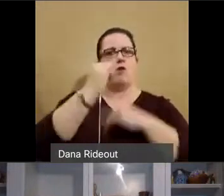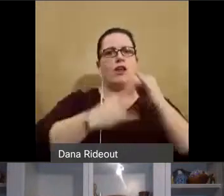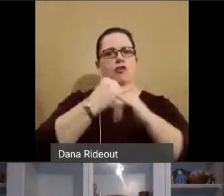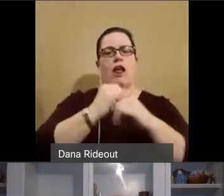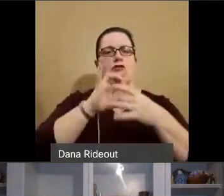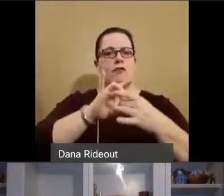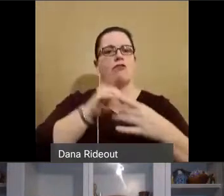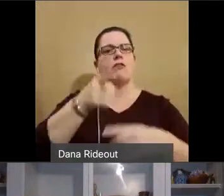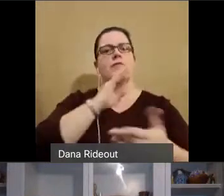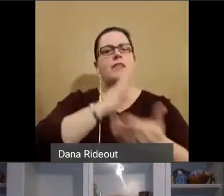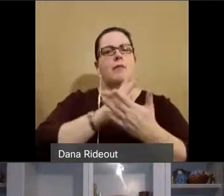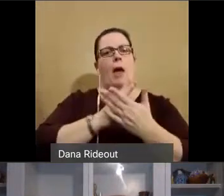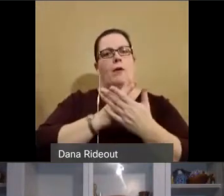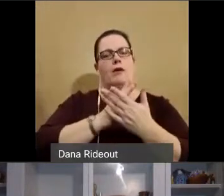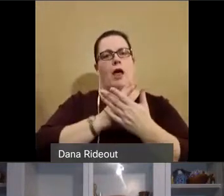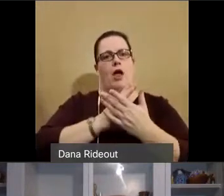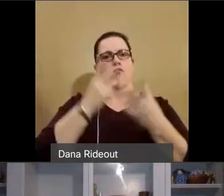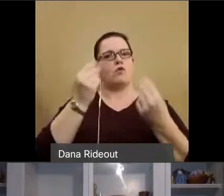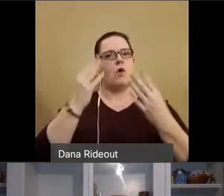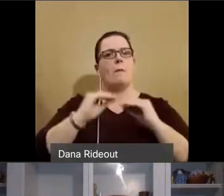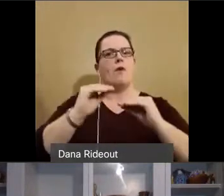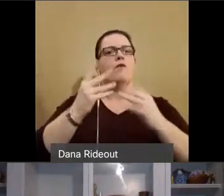So, it's not always about bouncing back. It's about dancing forward.